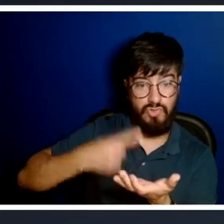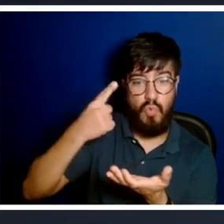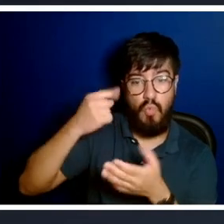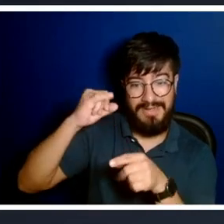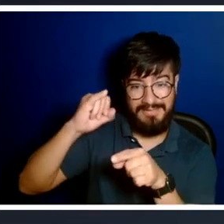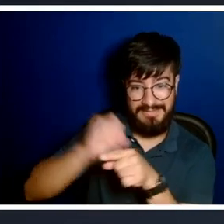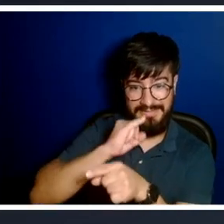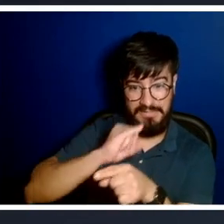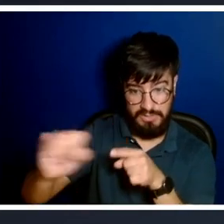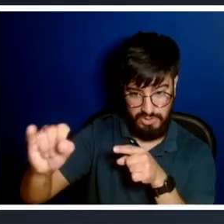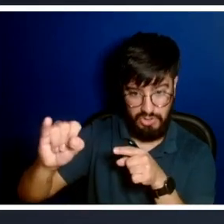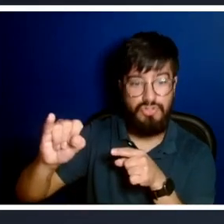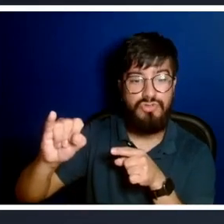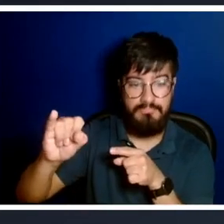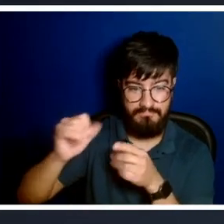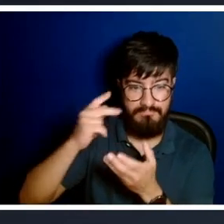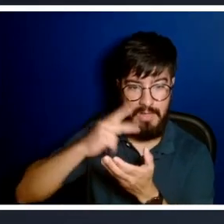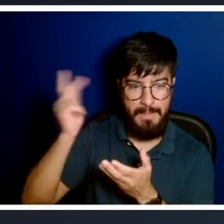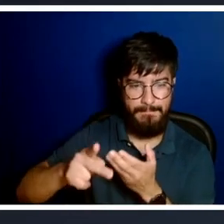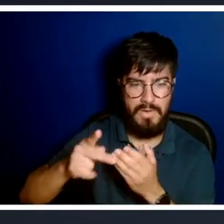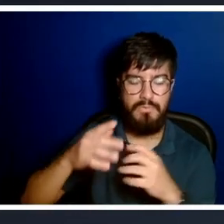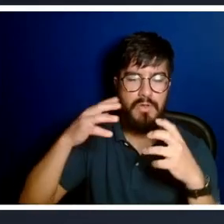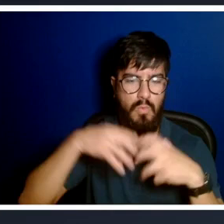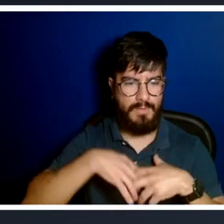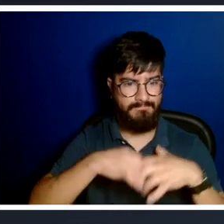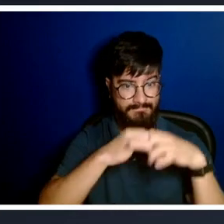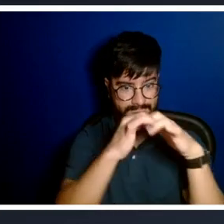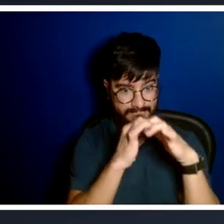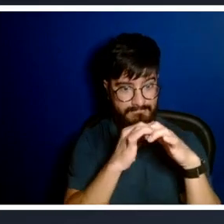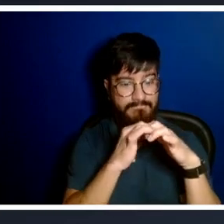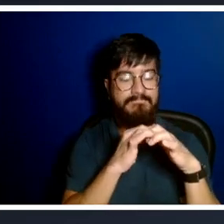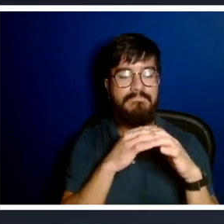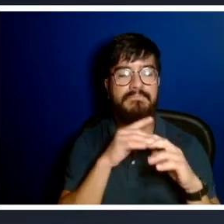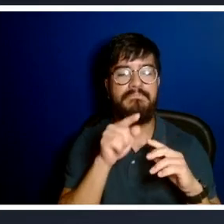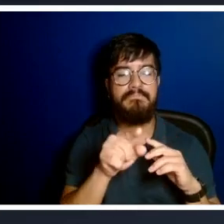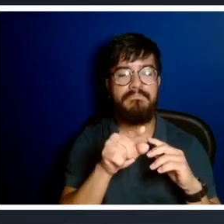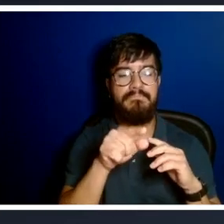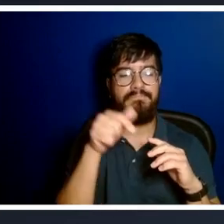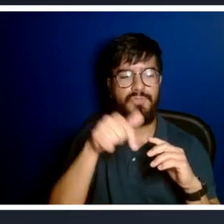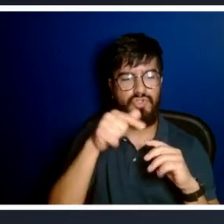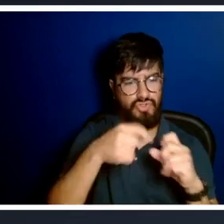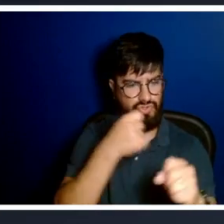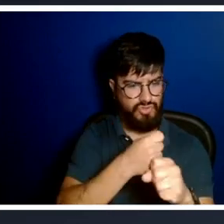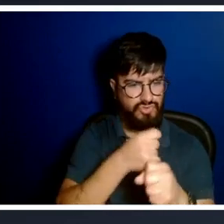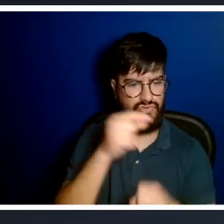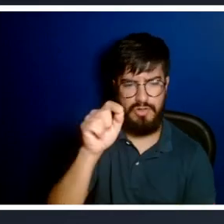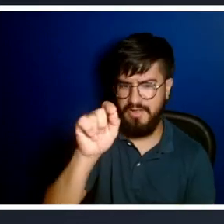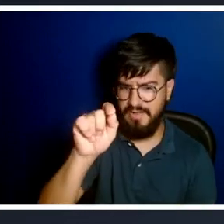this is something that we started earlier this year. We started in February. We've had two